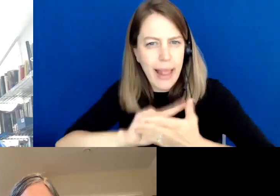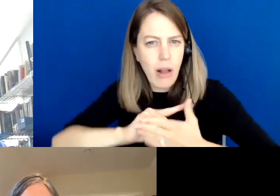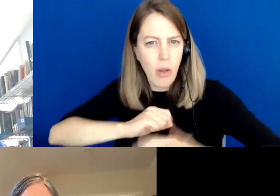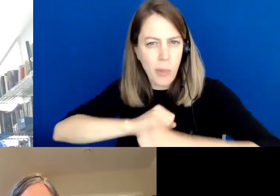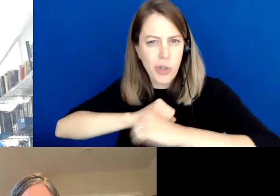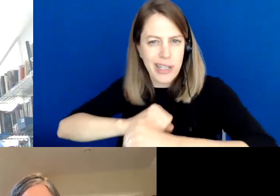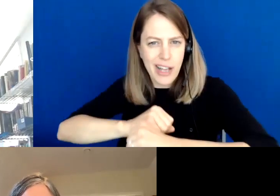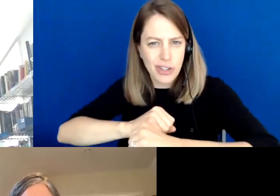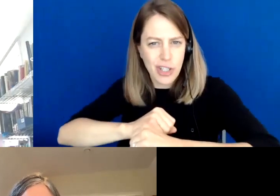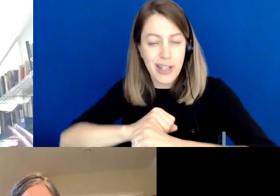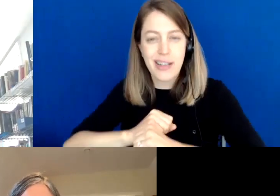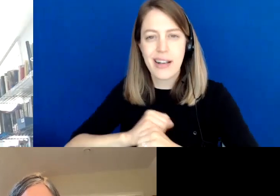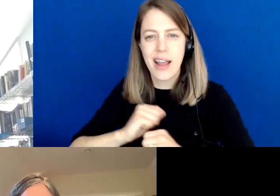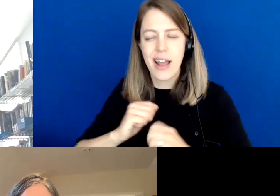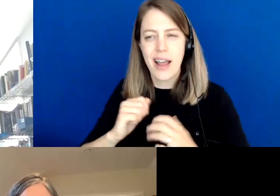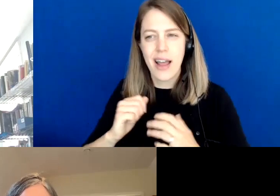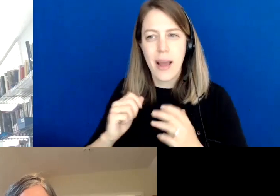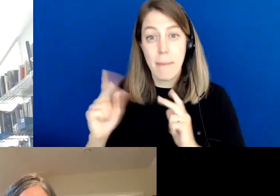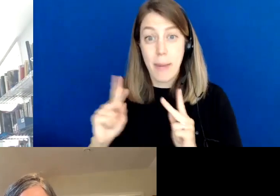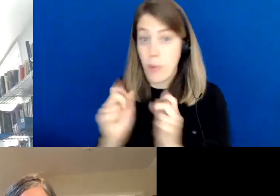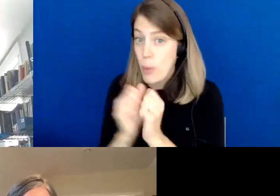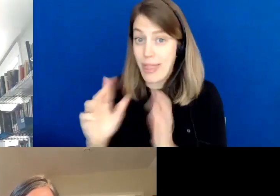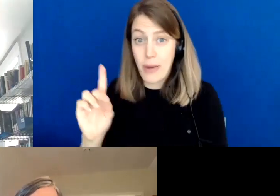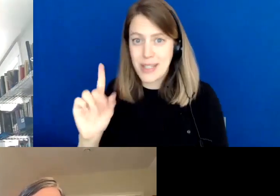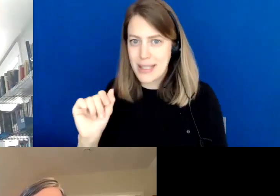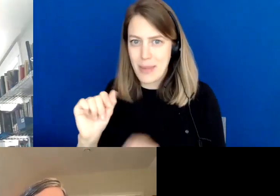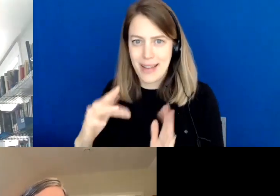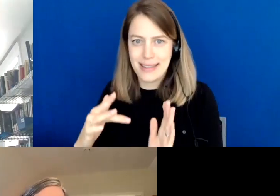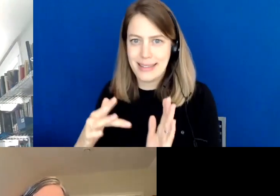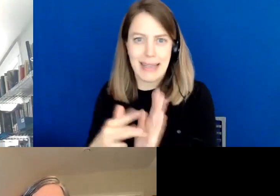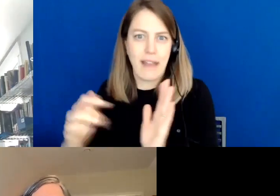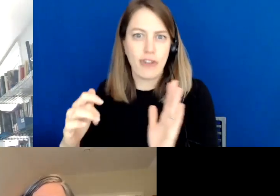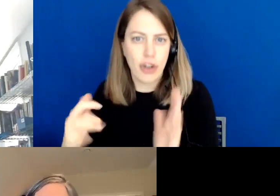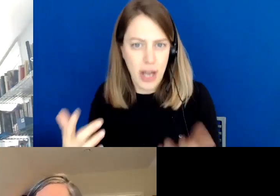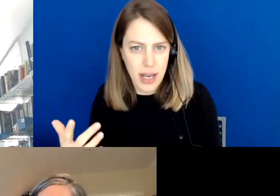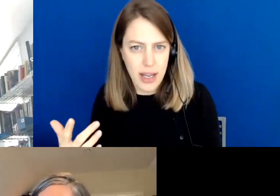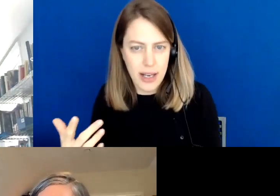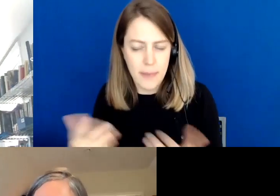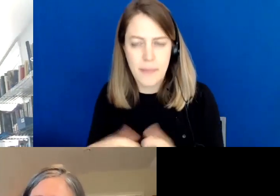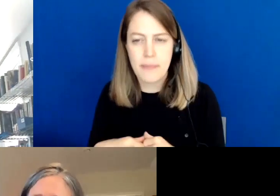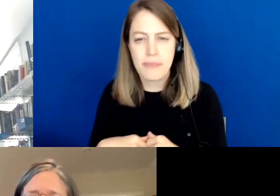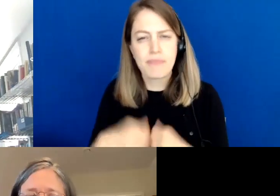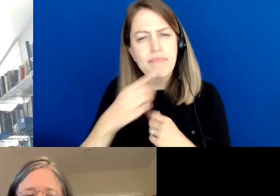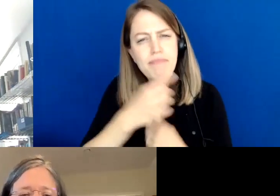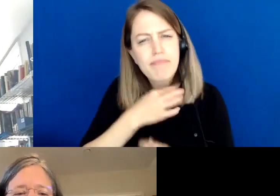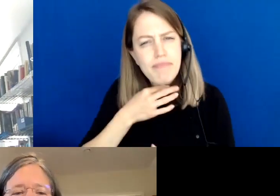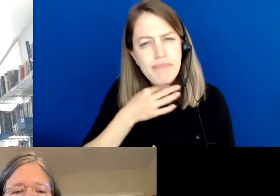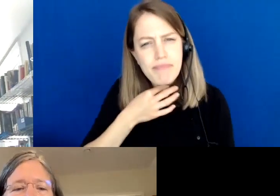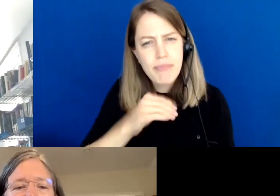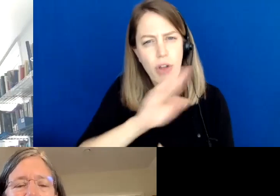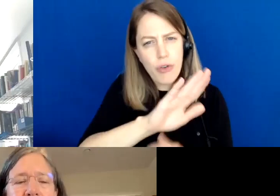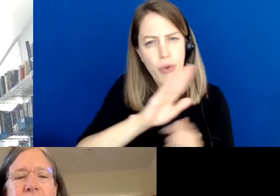I'm just curious in your exploration on this topic, where does that othering come from?